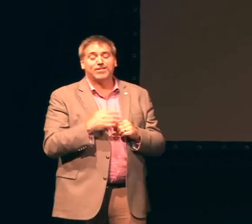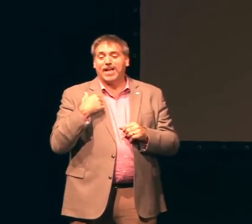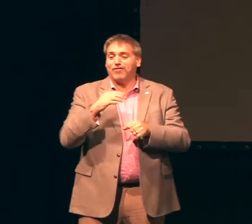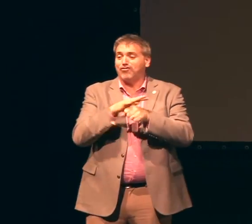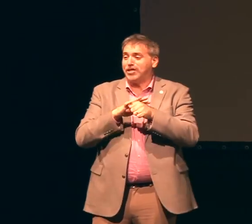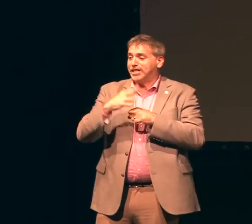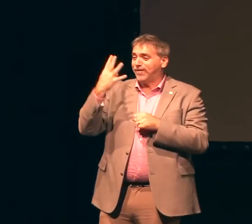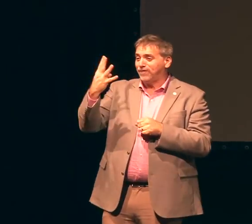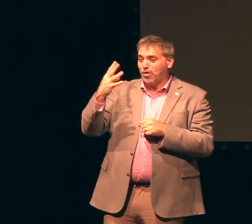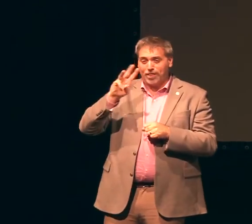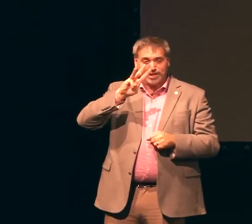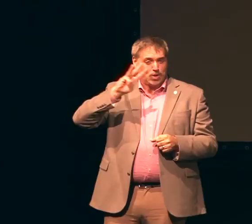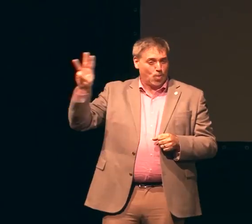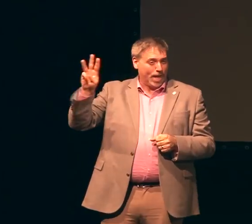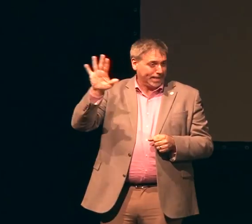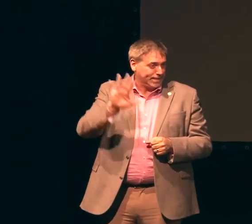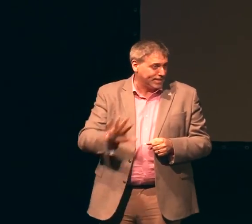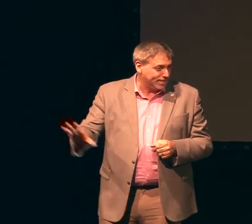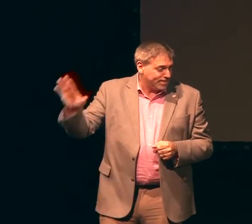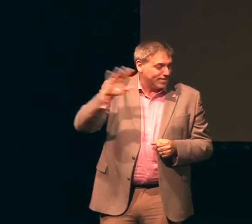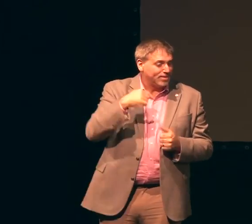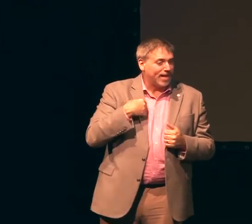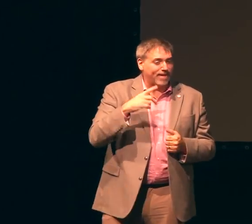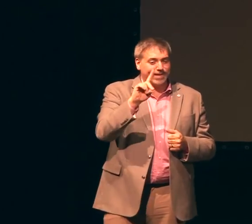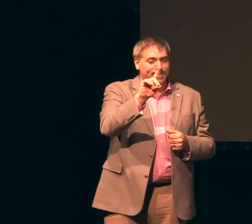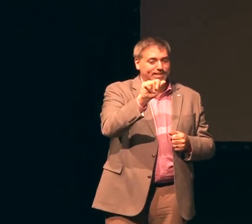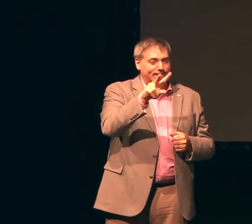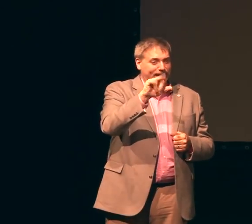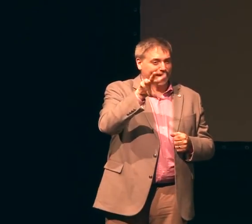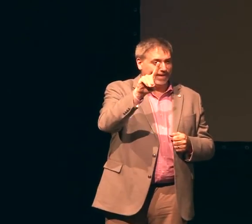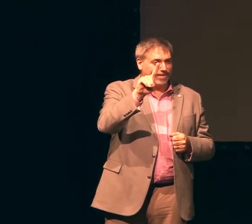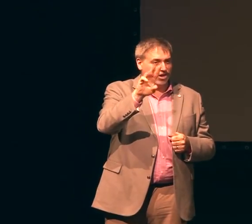service. In region 4, that's in the west, there is